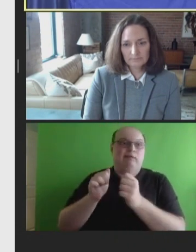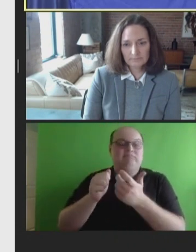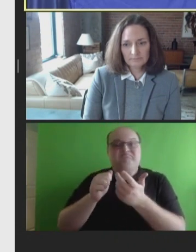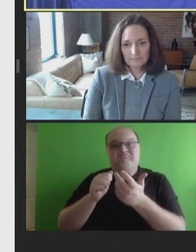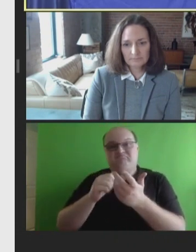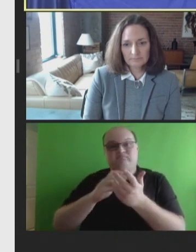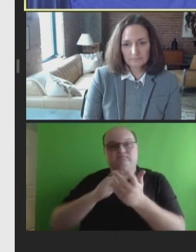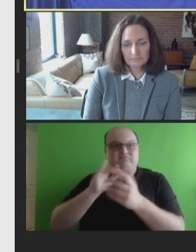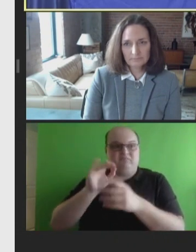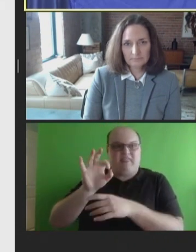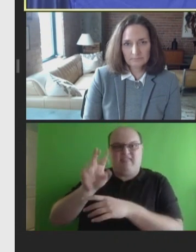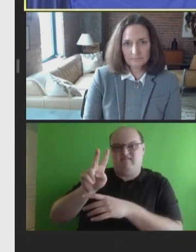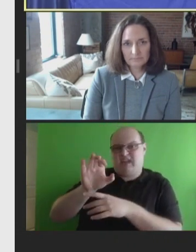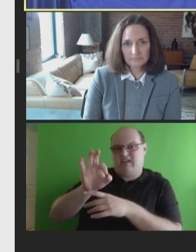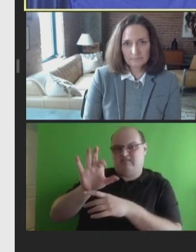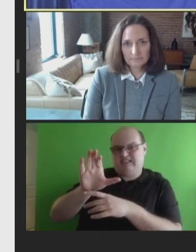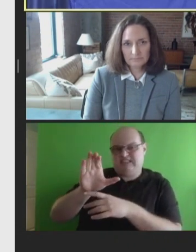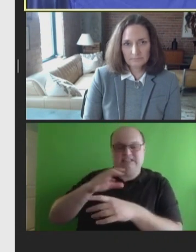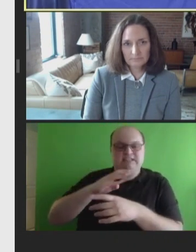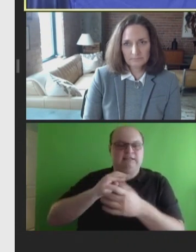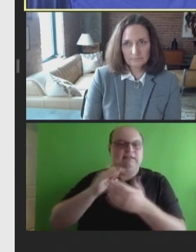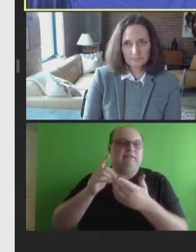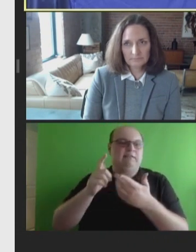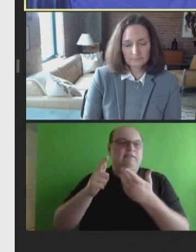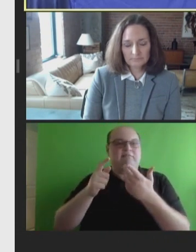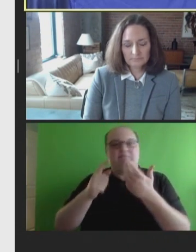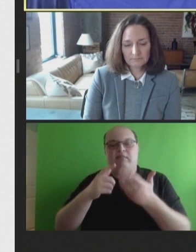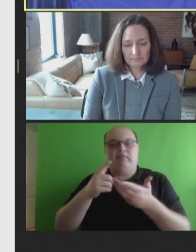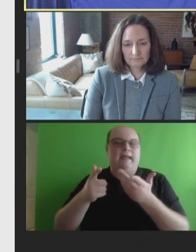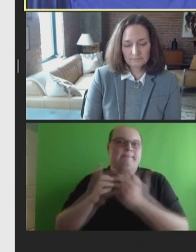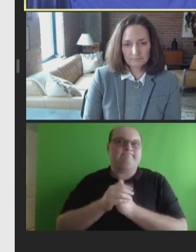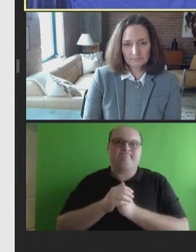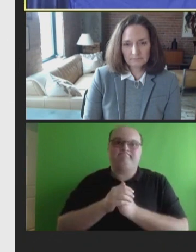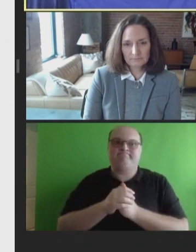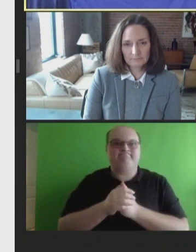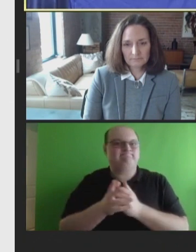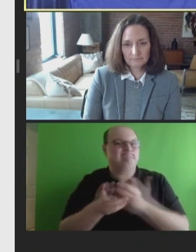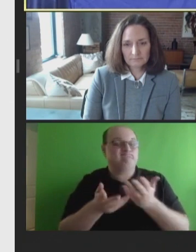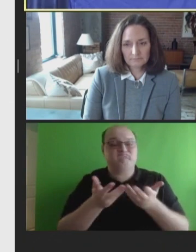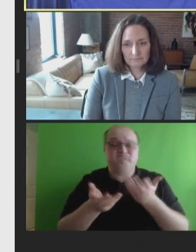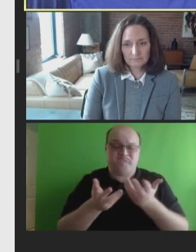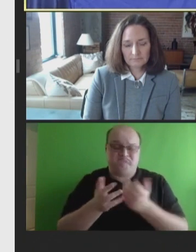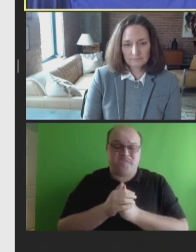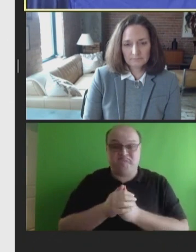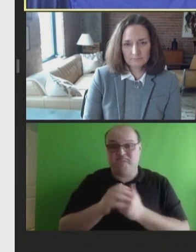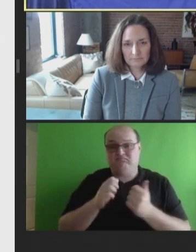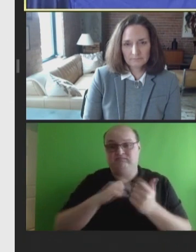for Children program, there would be -- you know, the resources that we provide